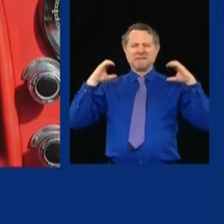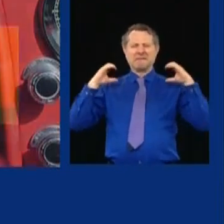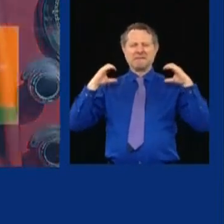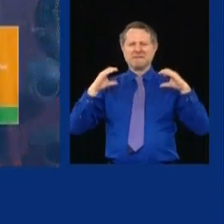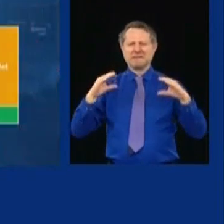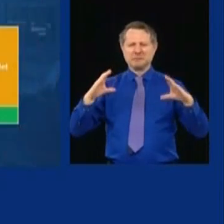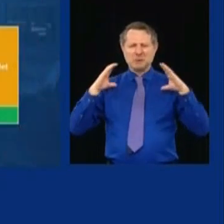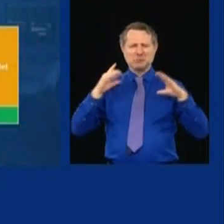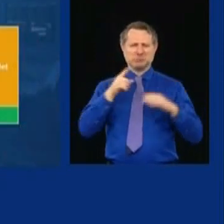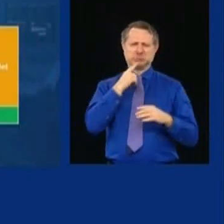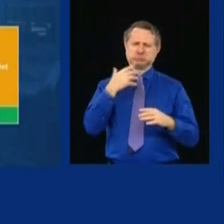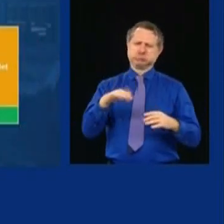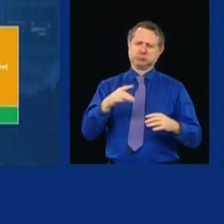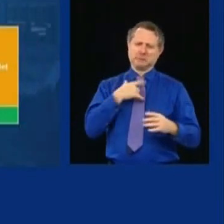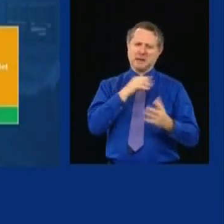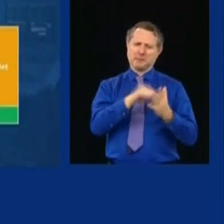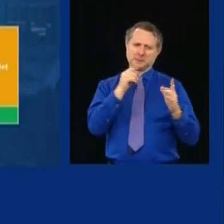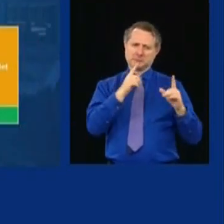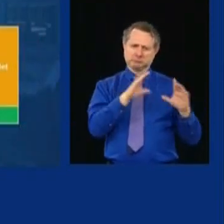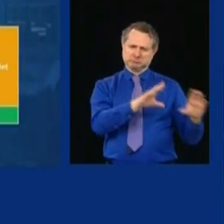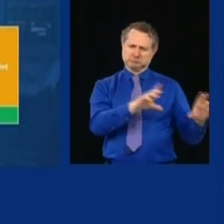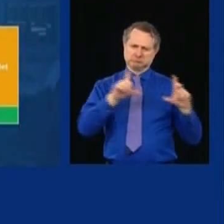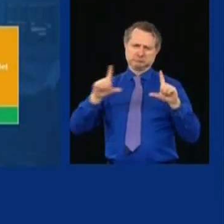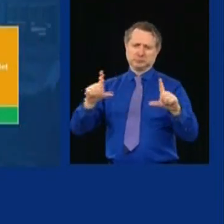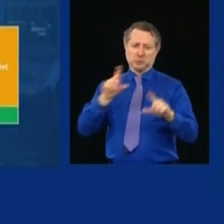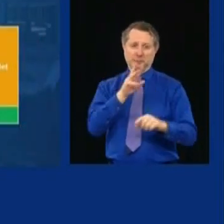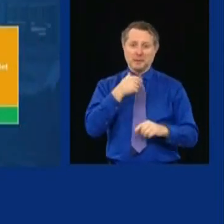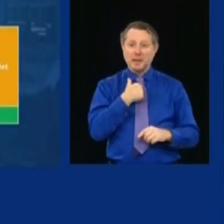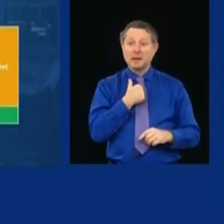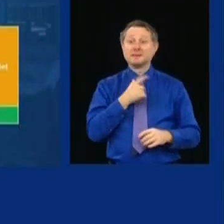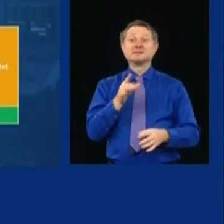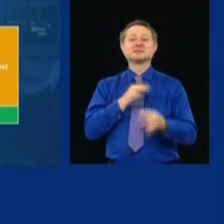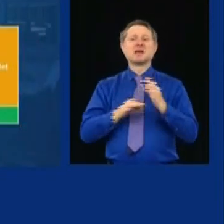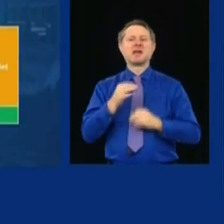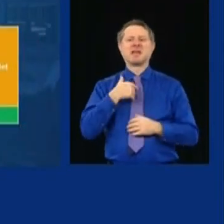BEAUTIFUL DASHBOARD. I SAID THEY SHOULD CONSIDER THAT DESIGN WHEN THEY WERE DOING A